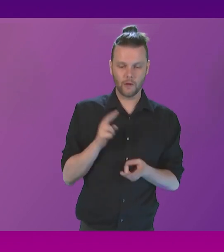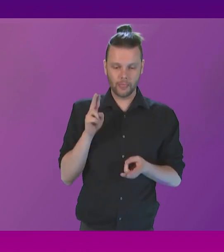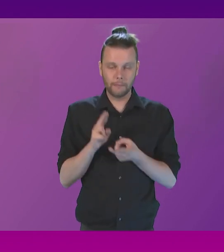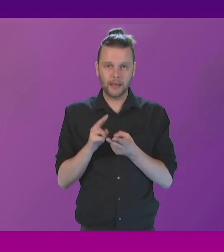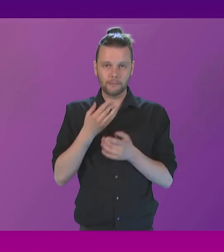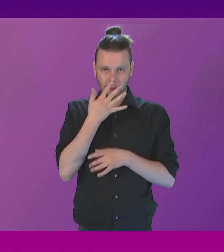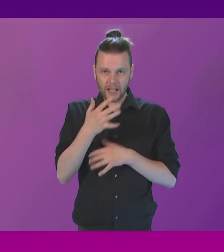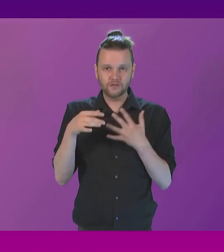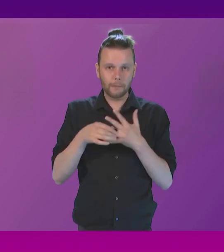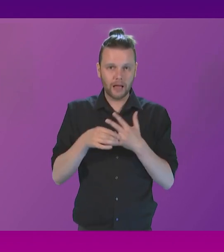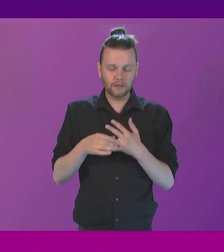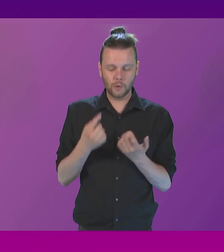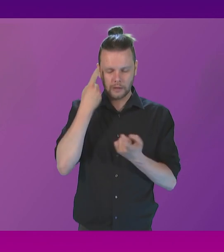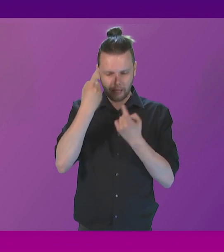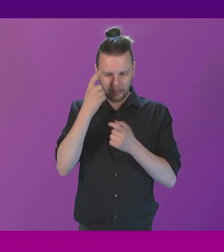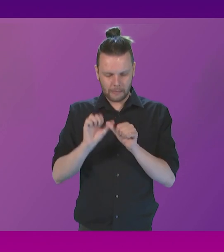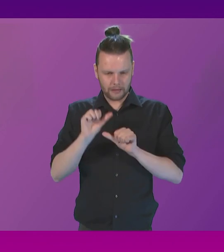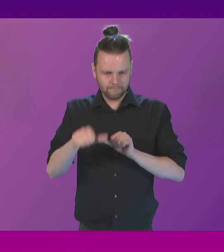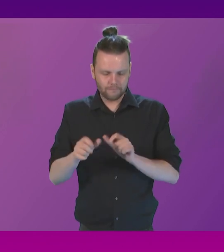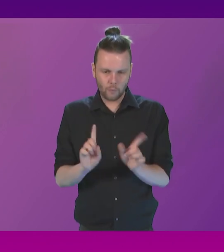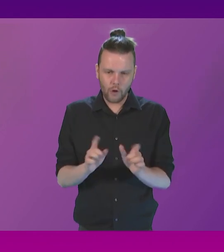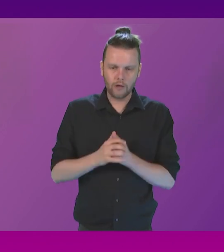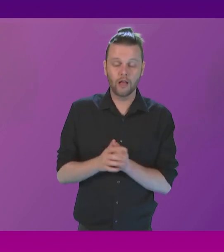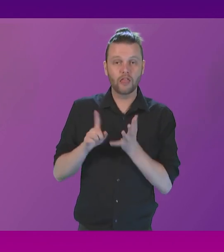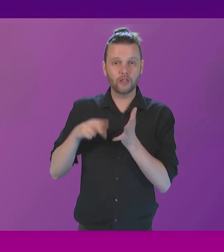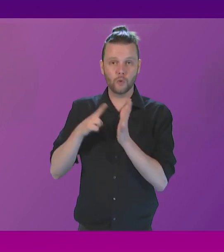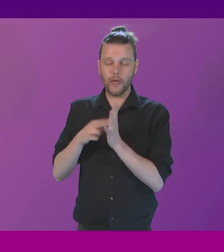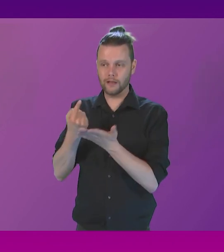steps in that area. The UN’s comments will be taken into account as part of that process.